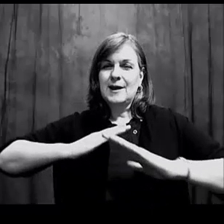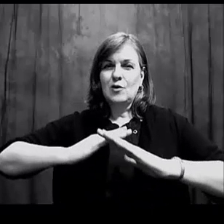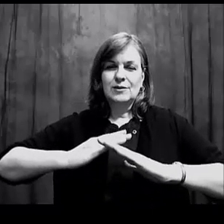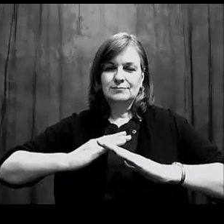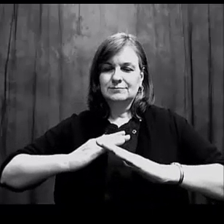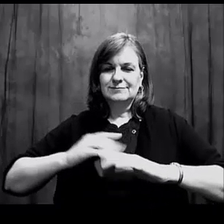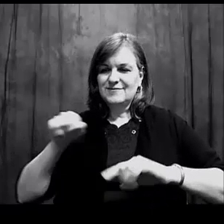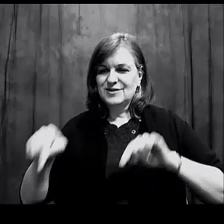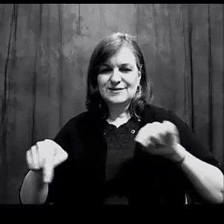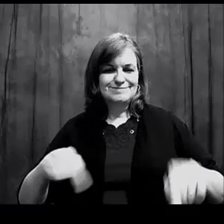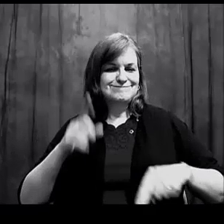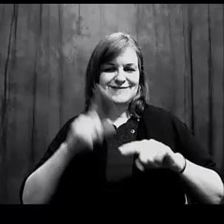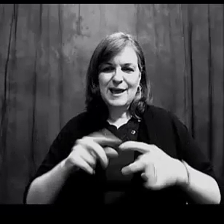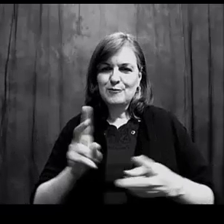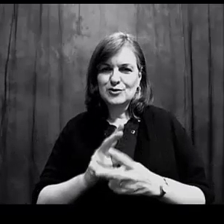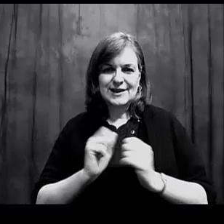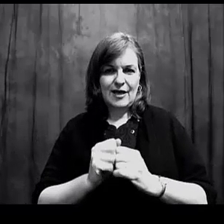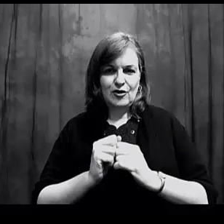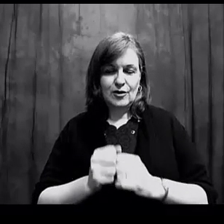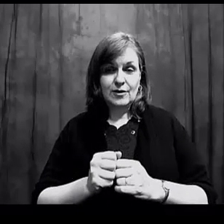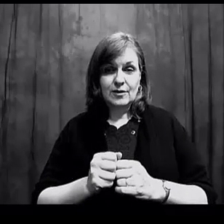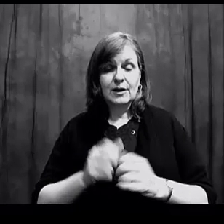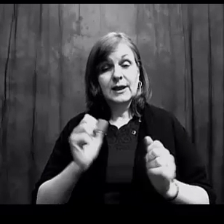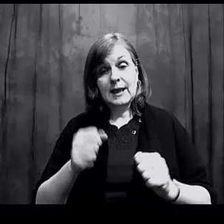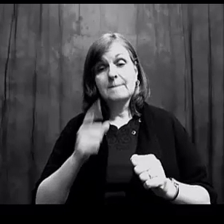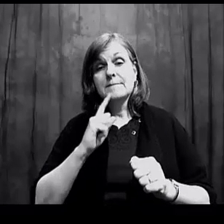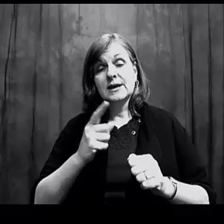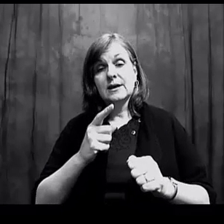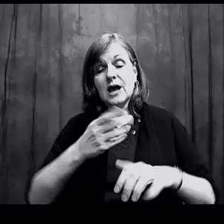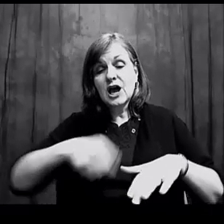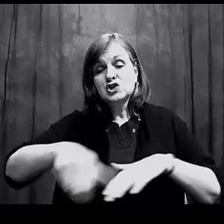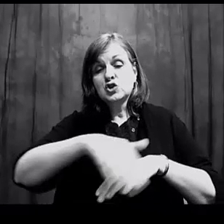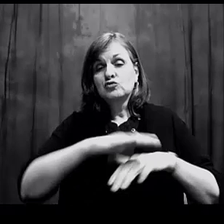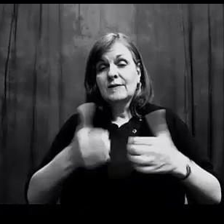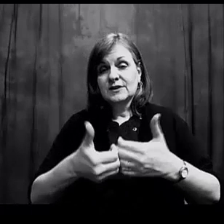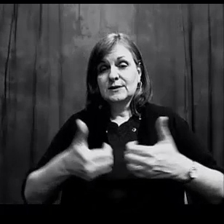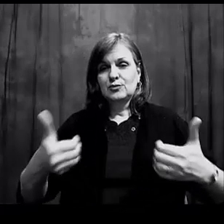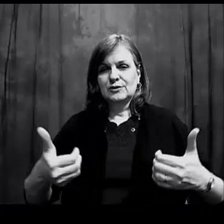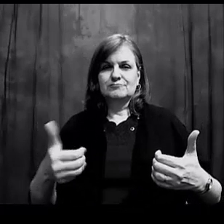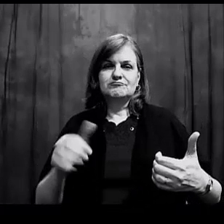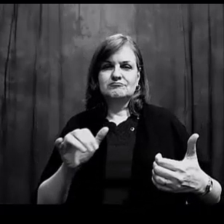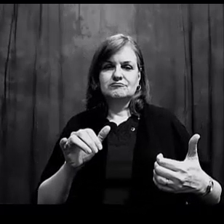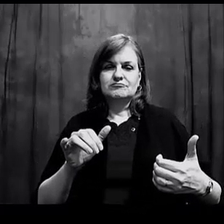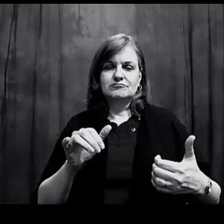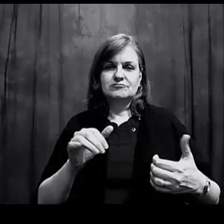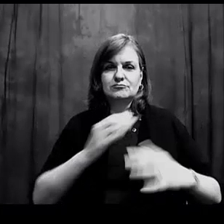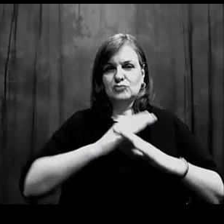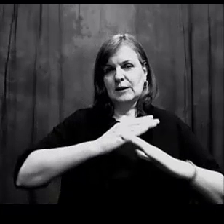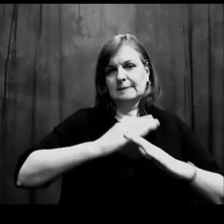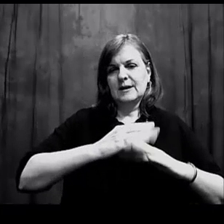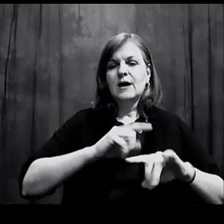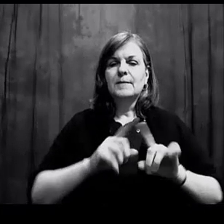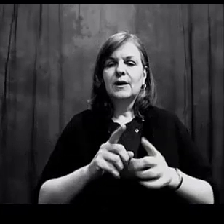them from interbreeding this could be geographical like we talked about with the grand canyon